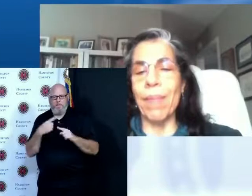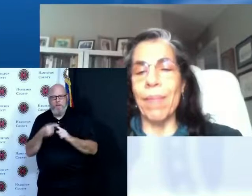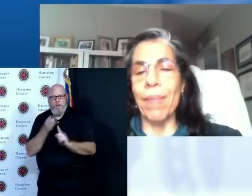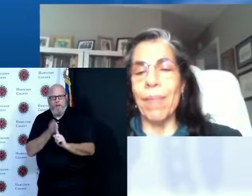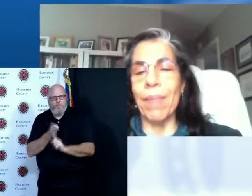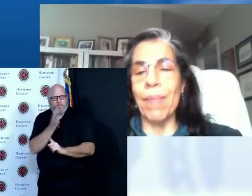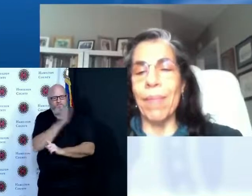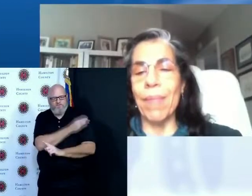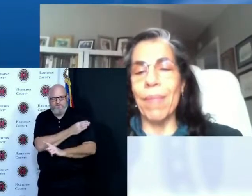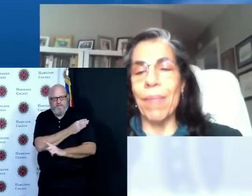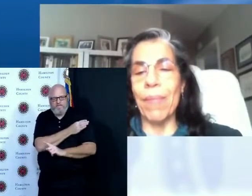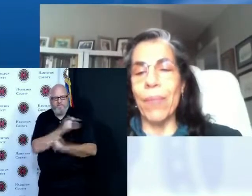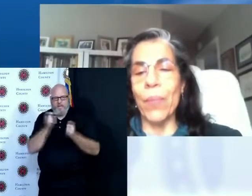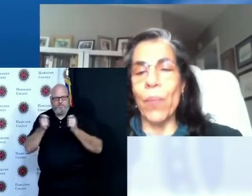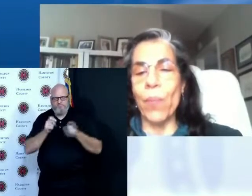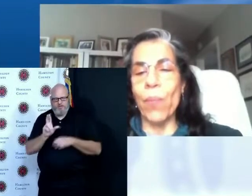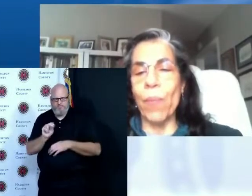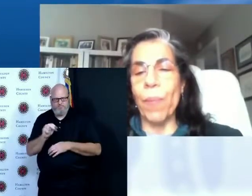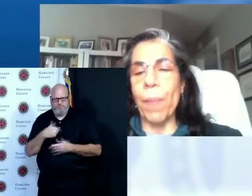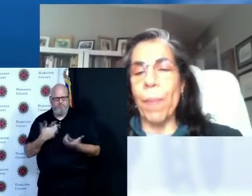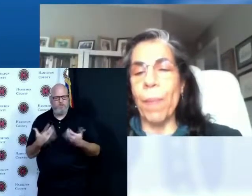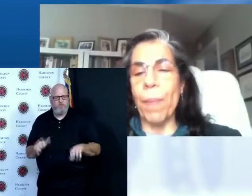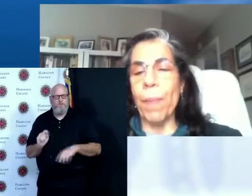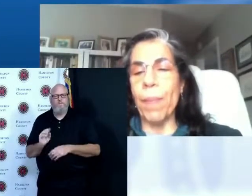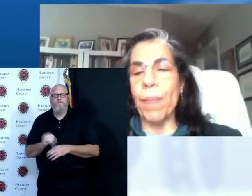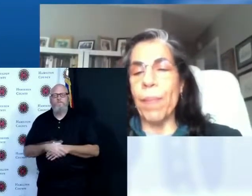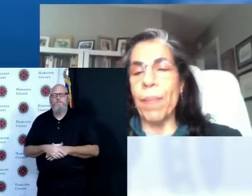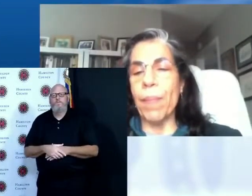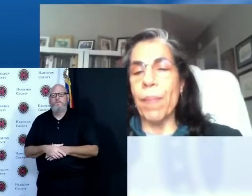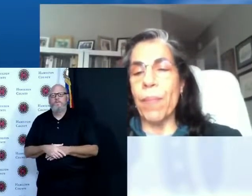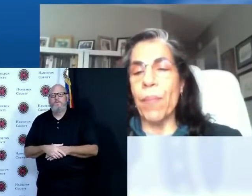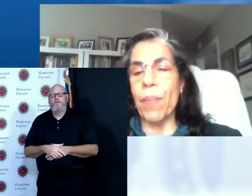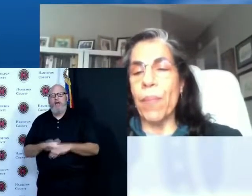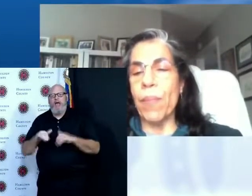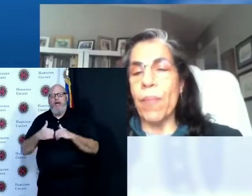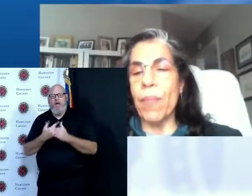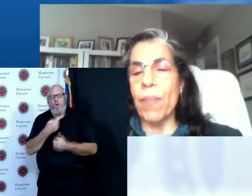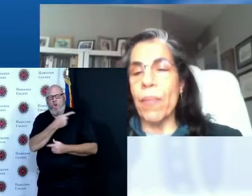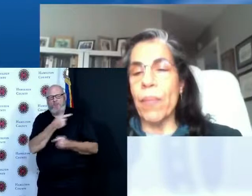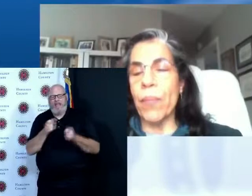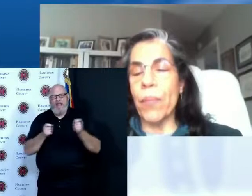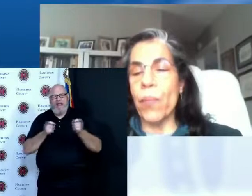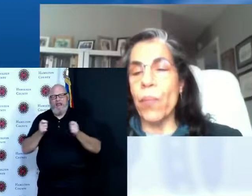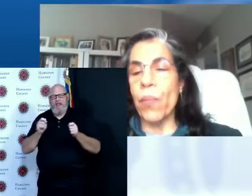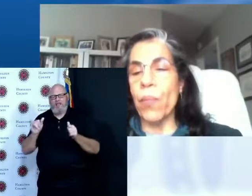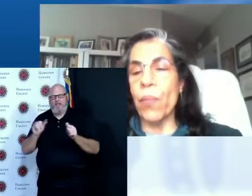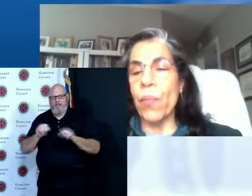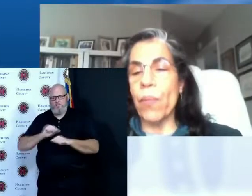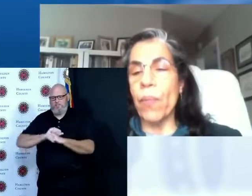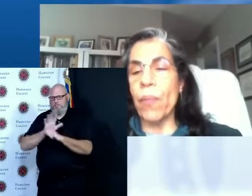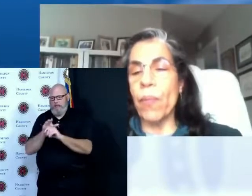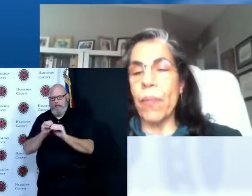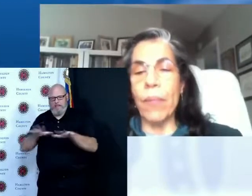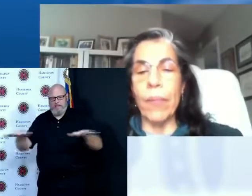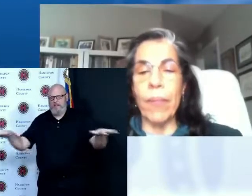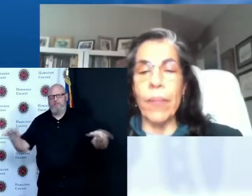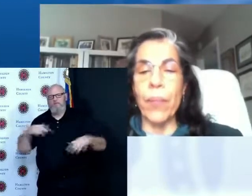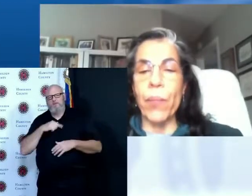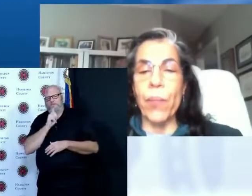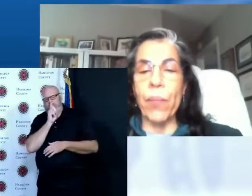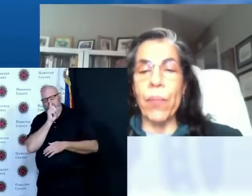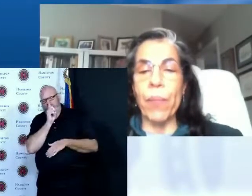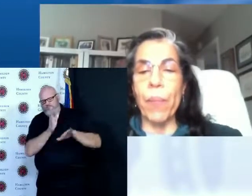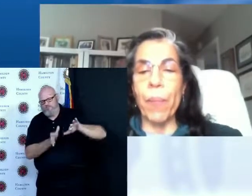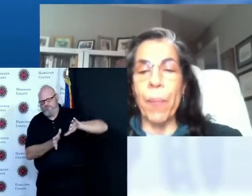and how they handled the pandemic but what I know is that the Biden Administration is committed